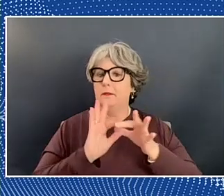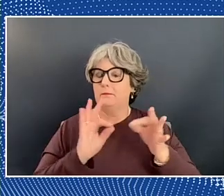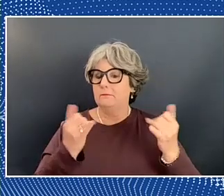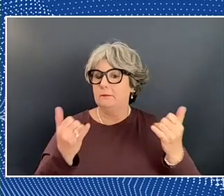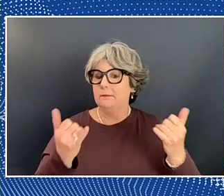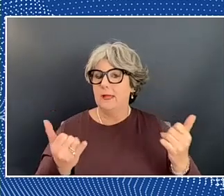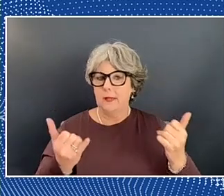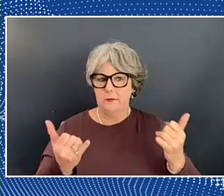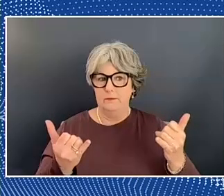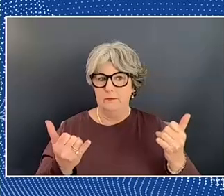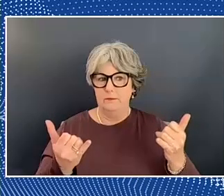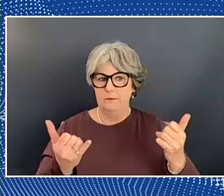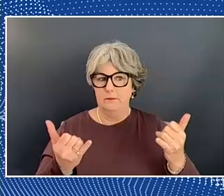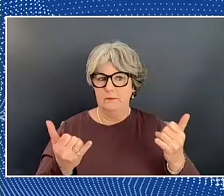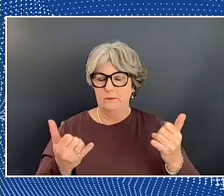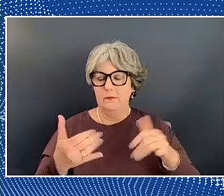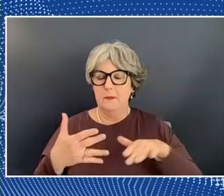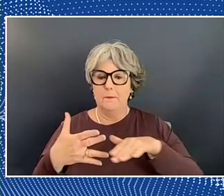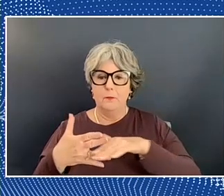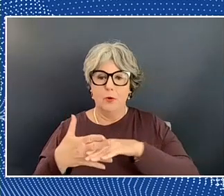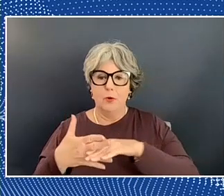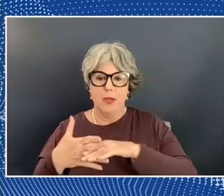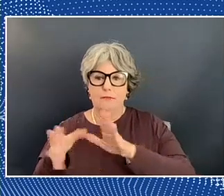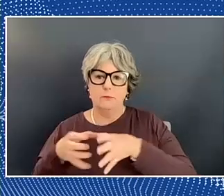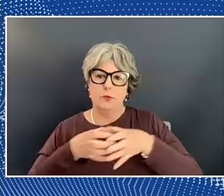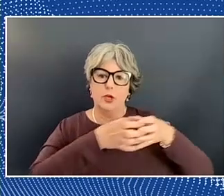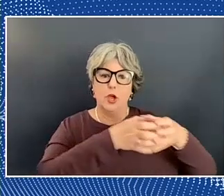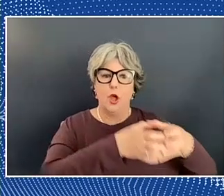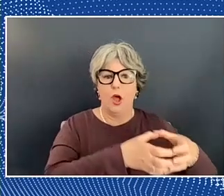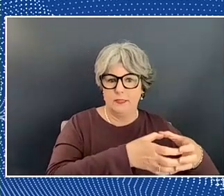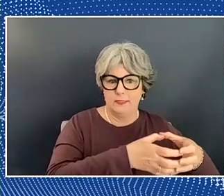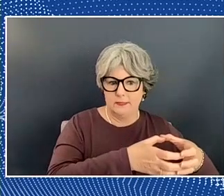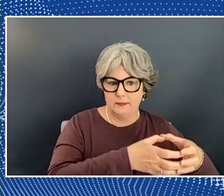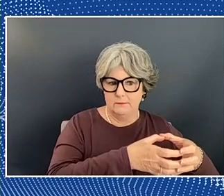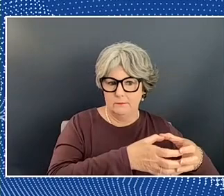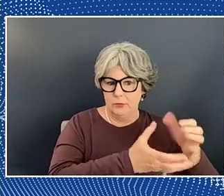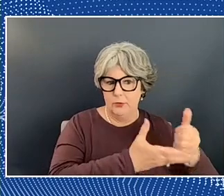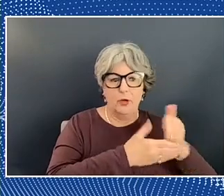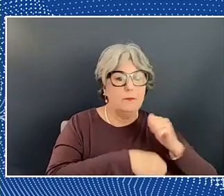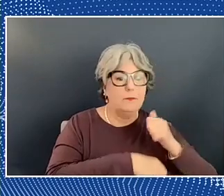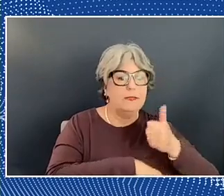our break with the caucus. Brady, can you help set up the caucus? You should have just received-